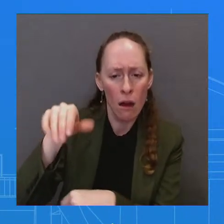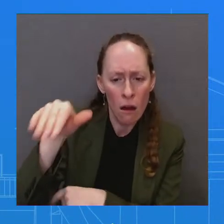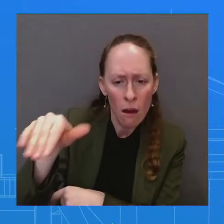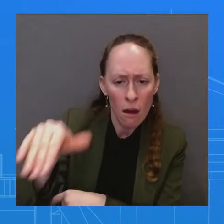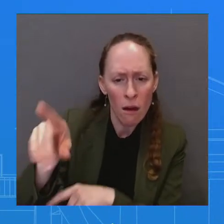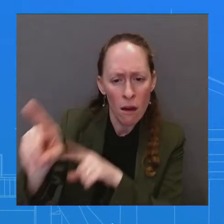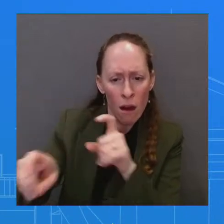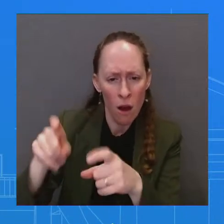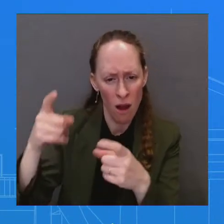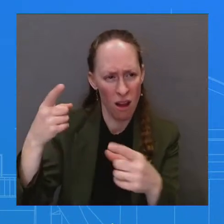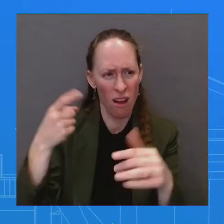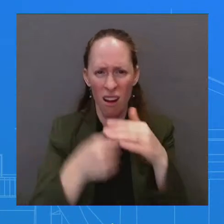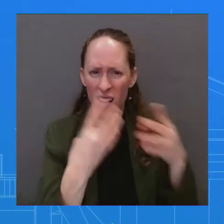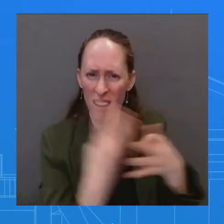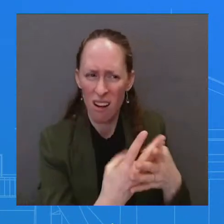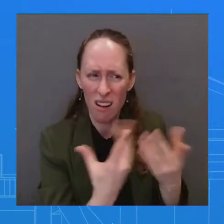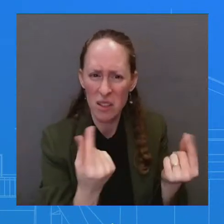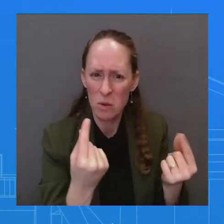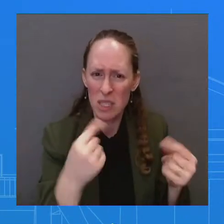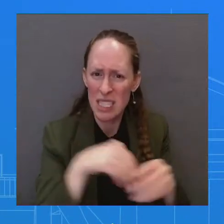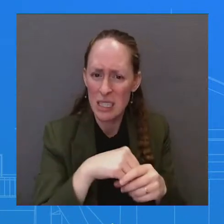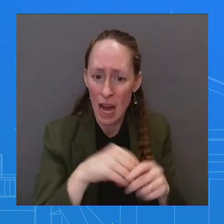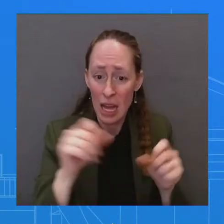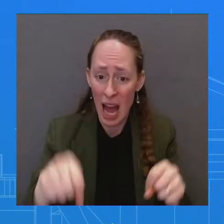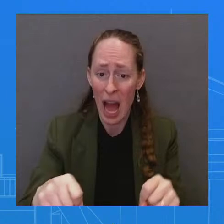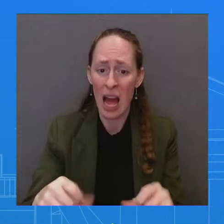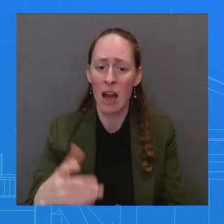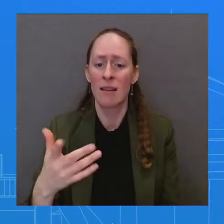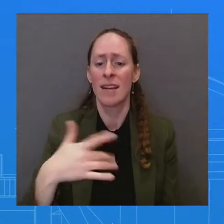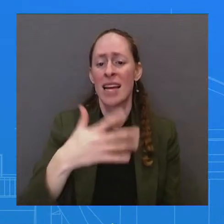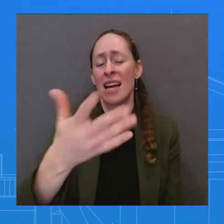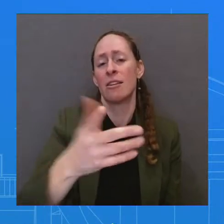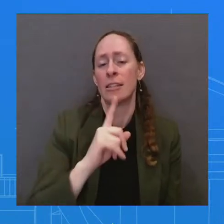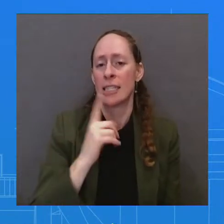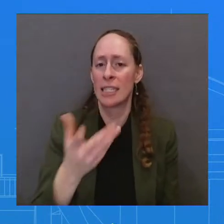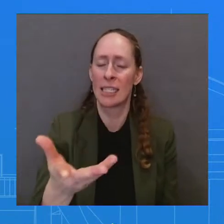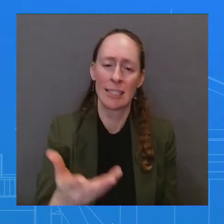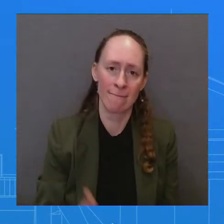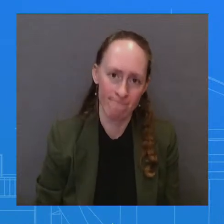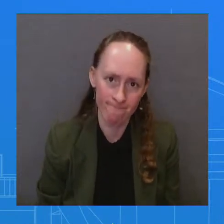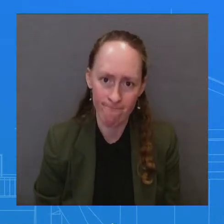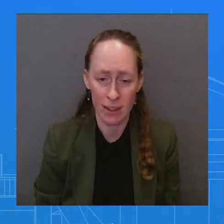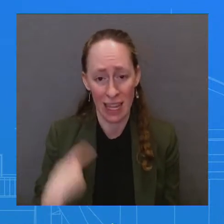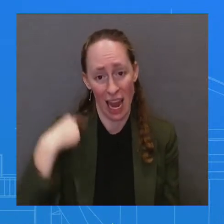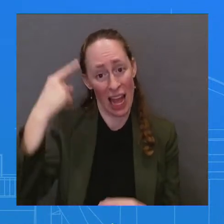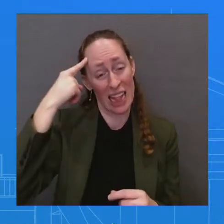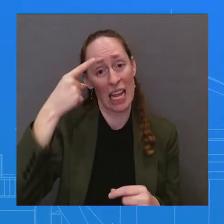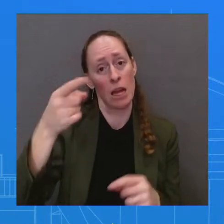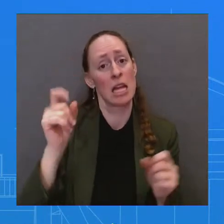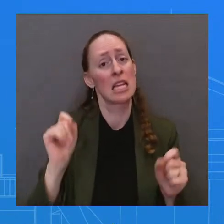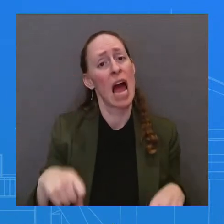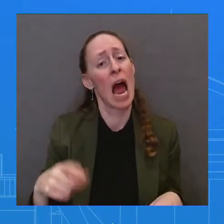I -- I think it's a safe assumption -- I mean, they -- they were taken against their will and in violent circumstances --